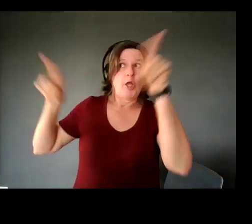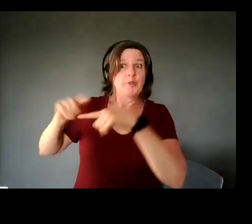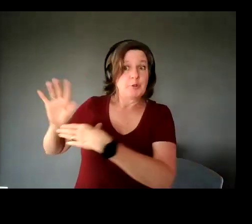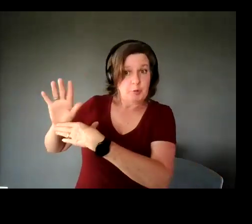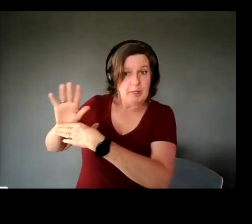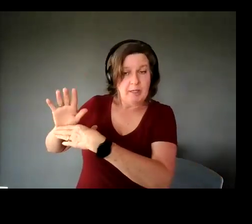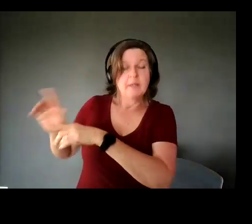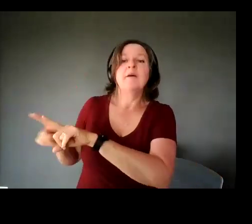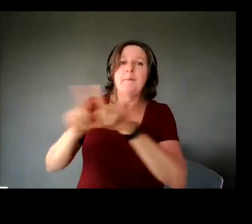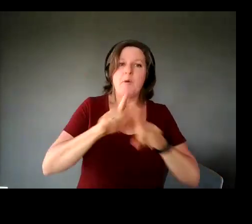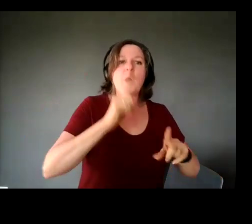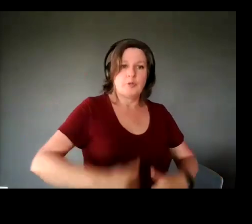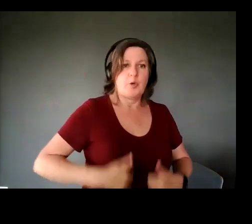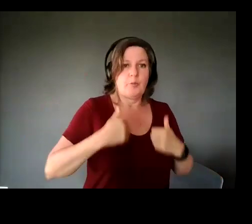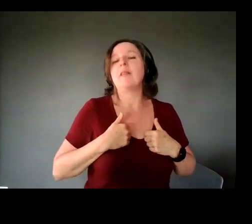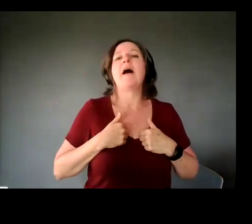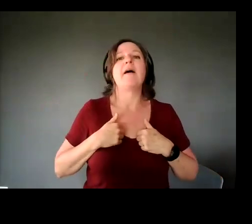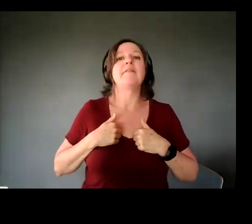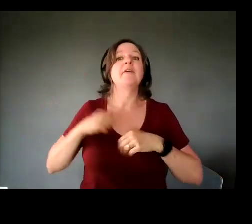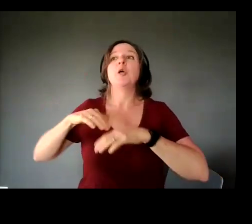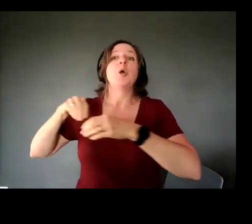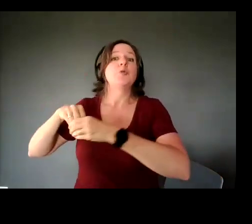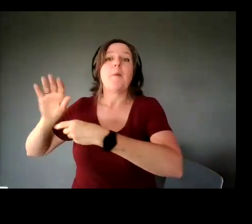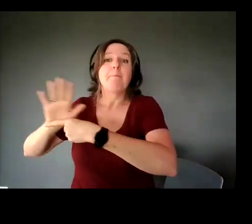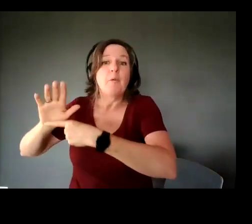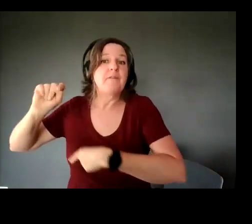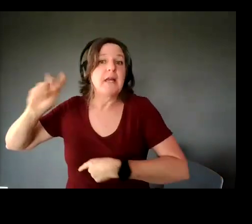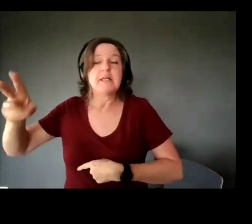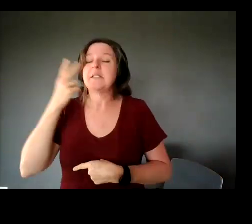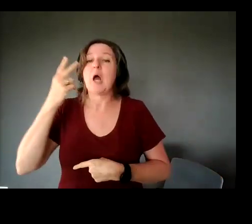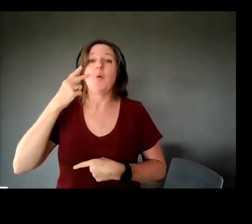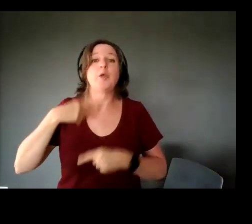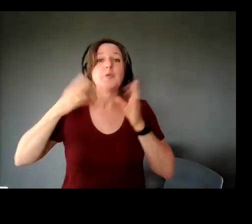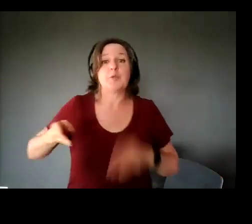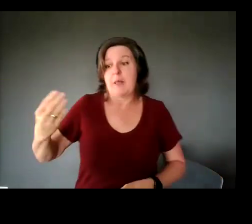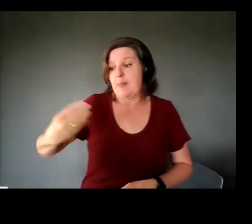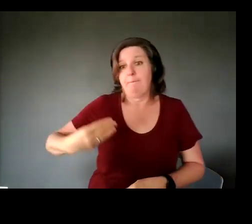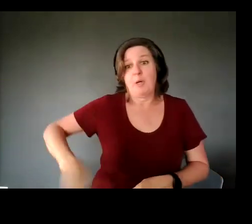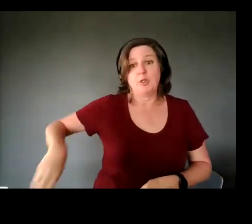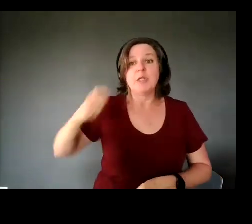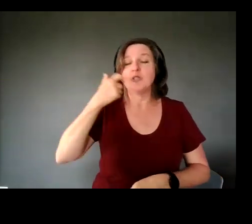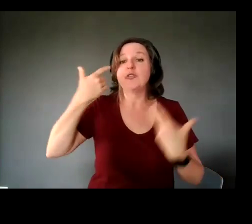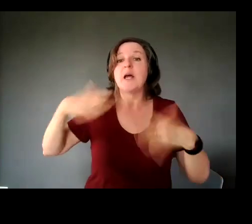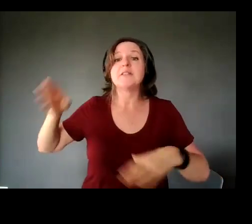is the amputee who has just finished surgery except they are the surgeon, not the patient.